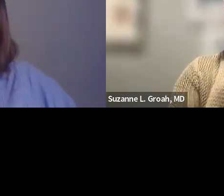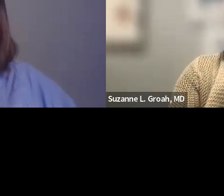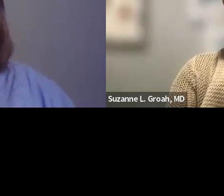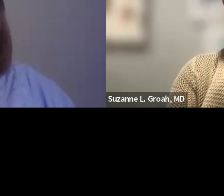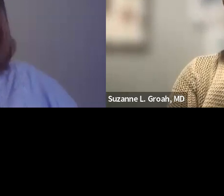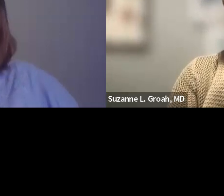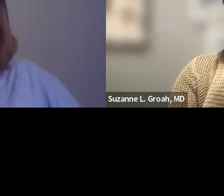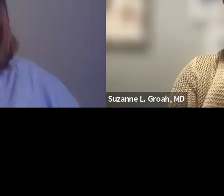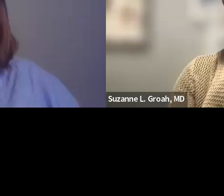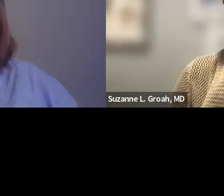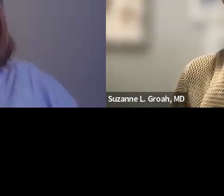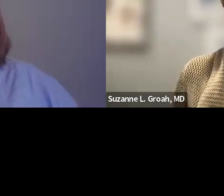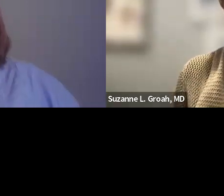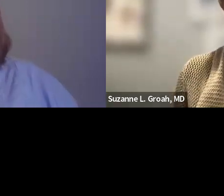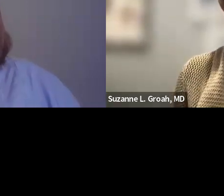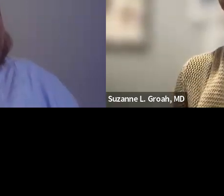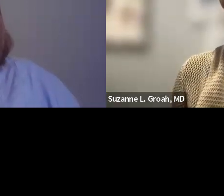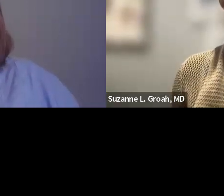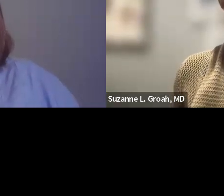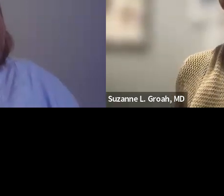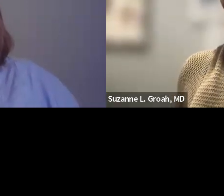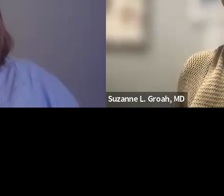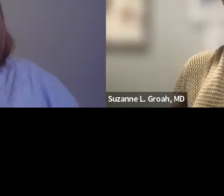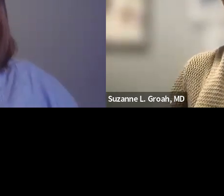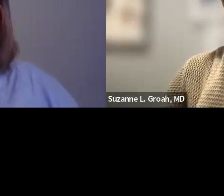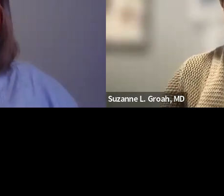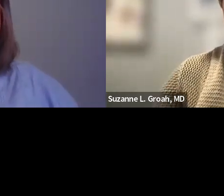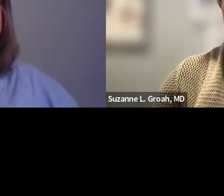You can write in your concerns, we can only provide suggestions of this is